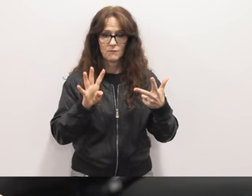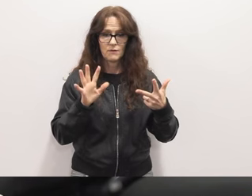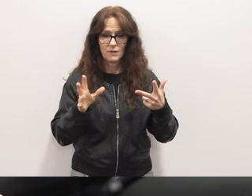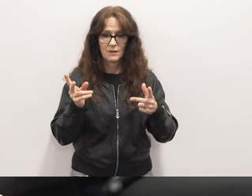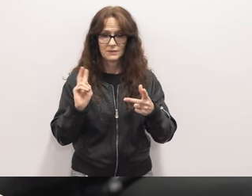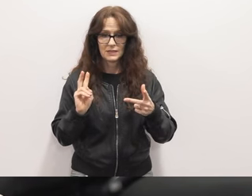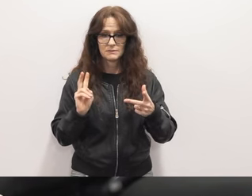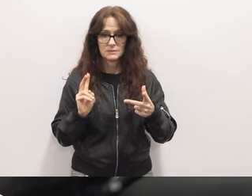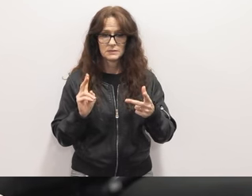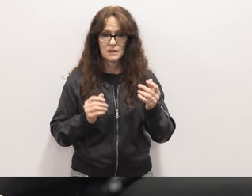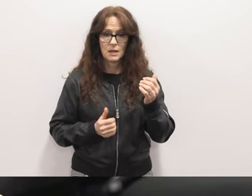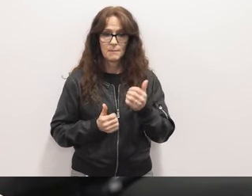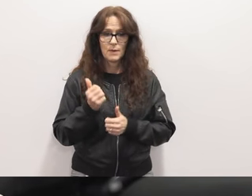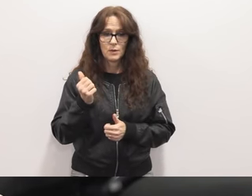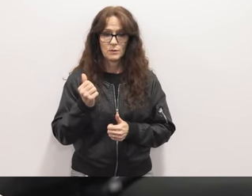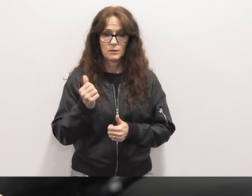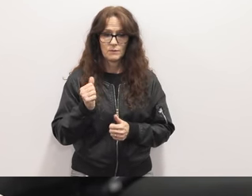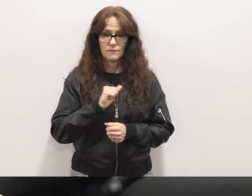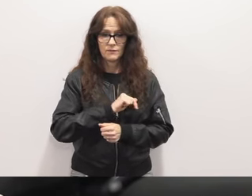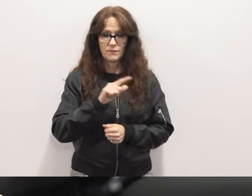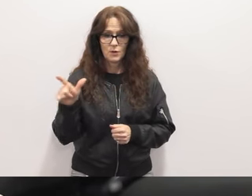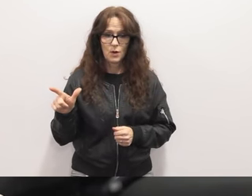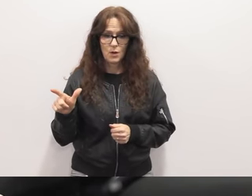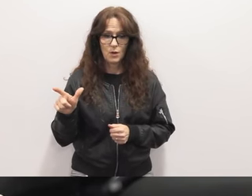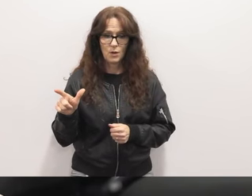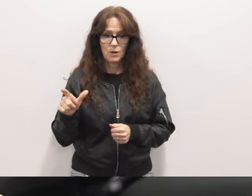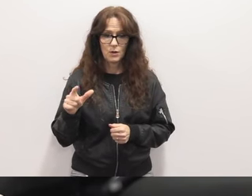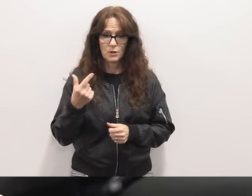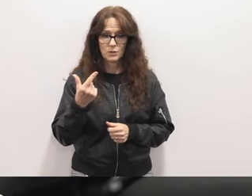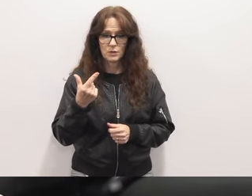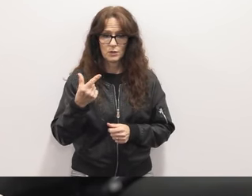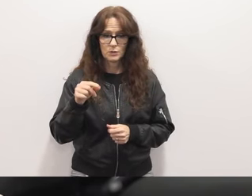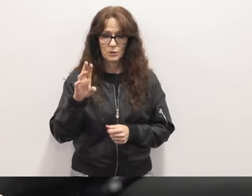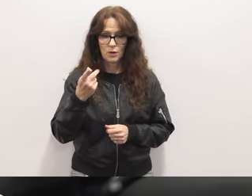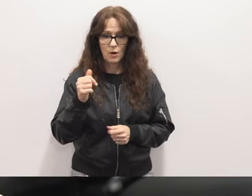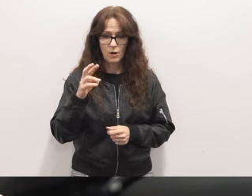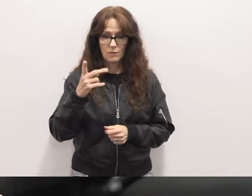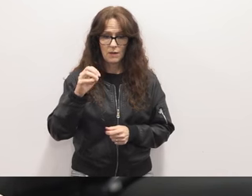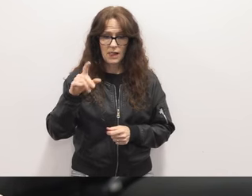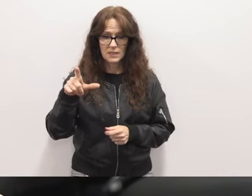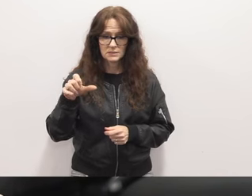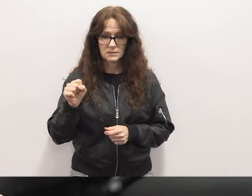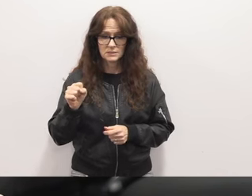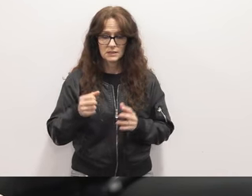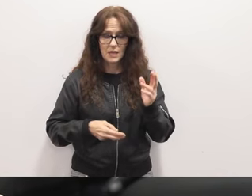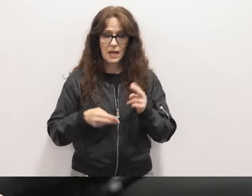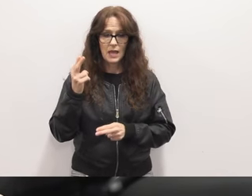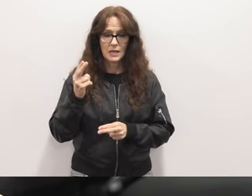So there is majority for all of the guardrails that are proposed here. The highest being the first one,